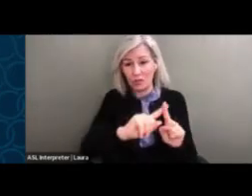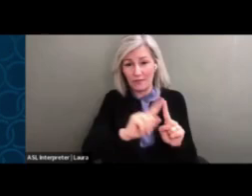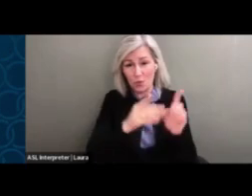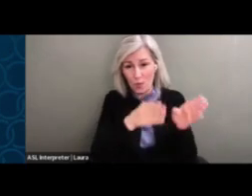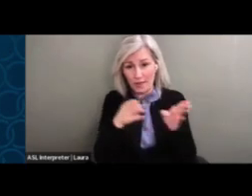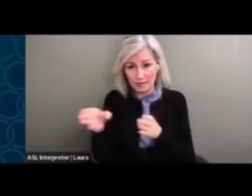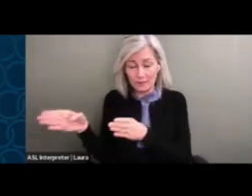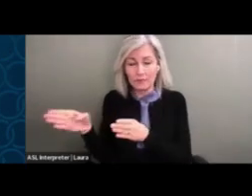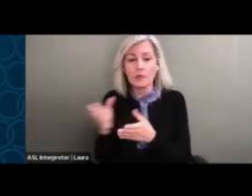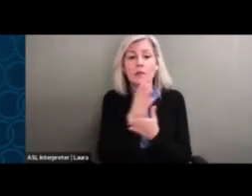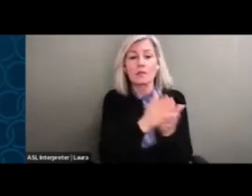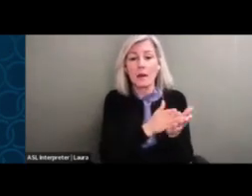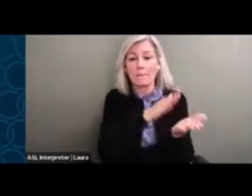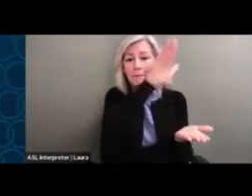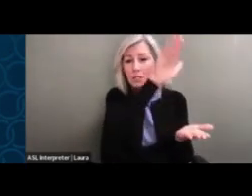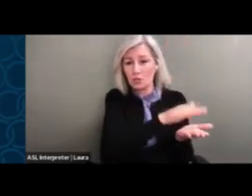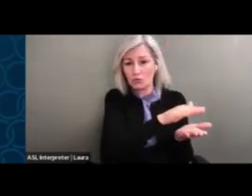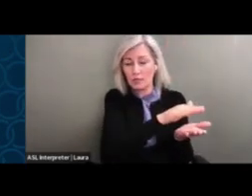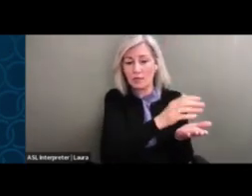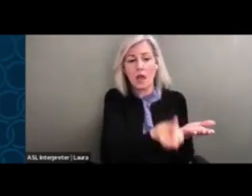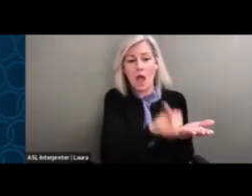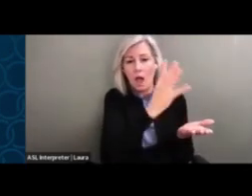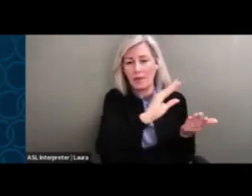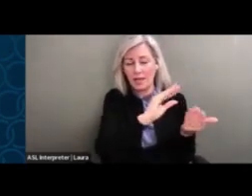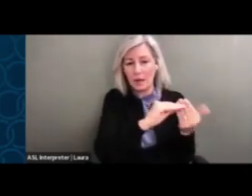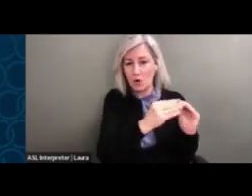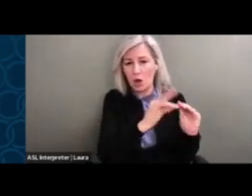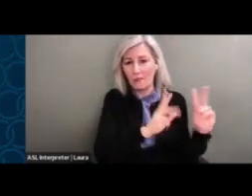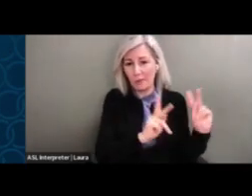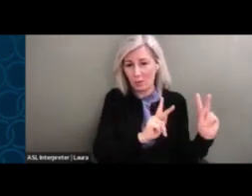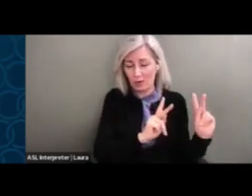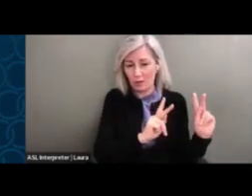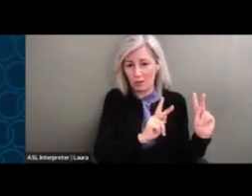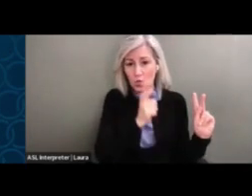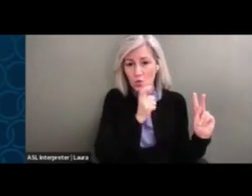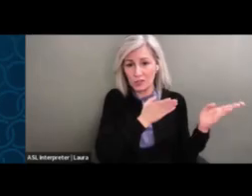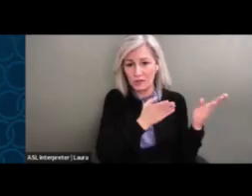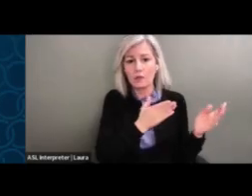optional services like Home and Community-Based Services, in several different ways.